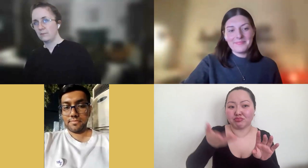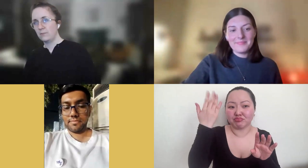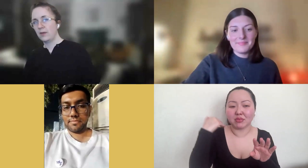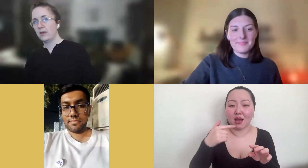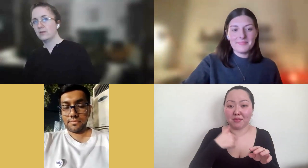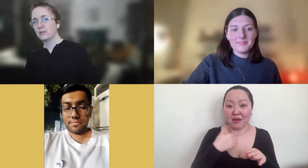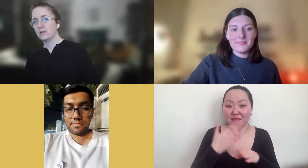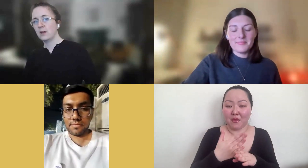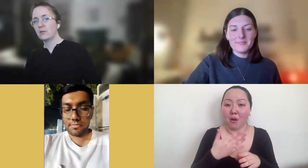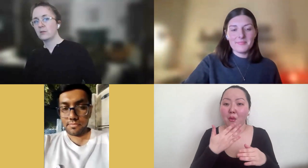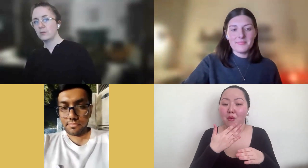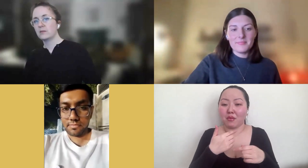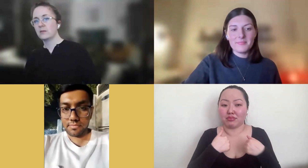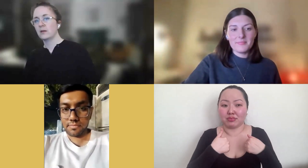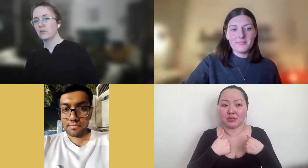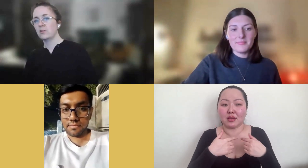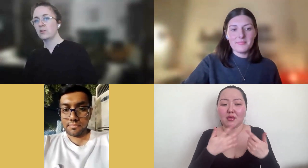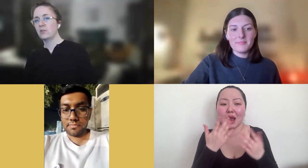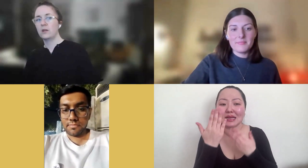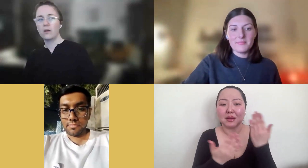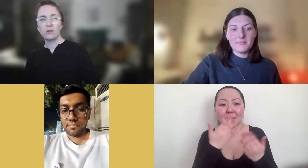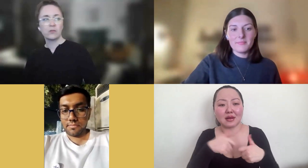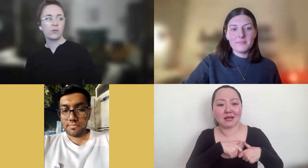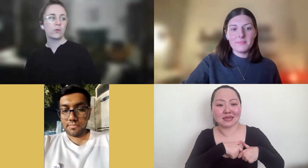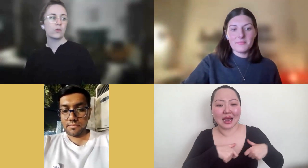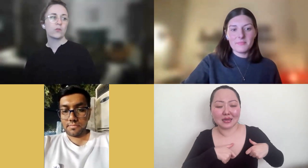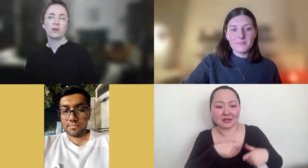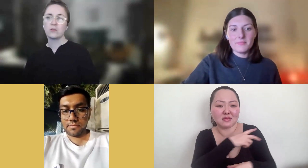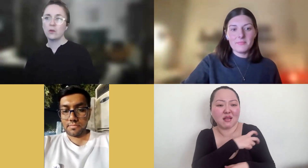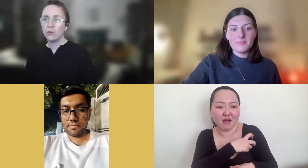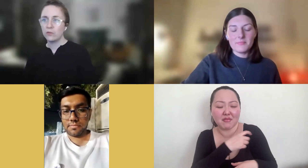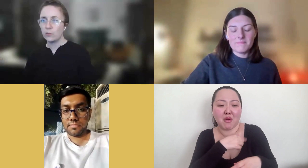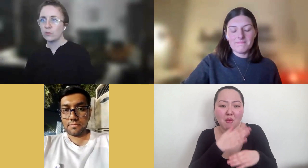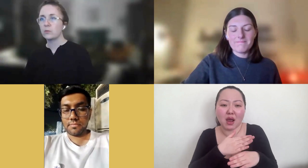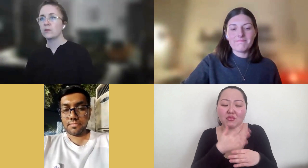there. That was a piece that encouraged you to lie on the floor, spend as long as you wanted